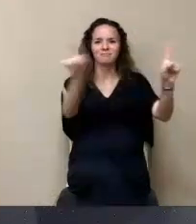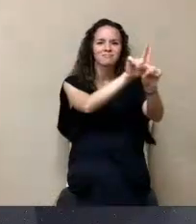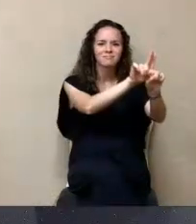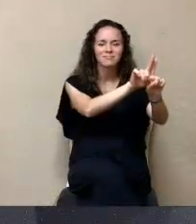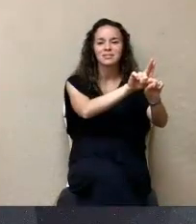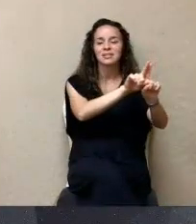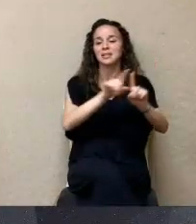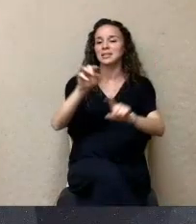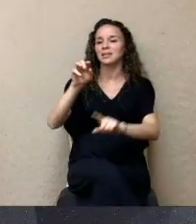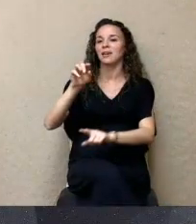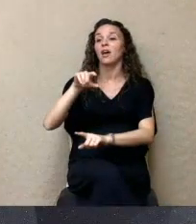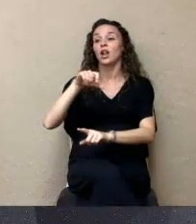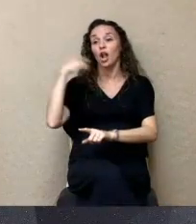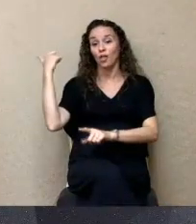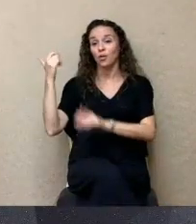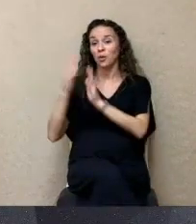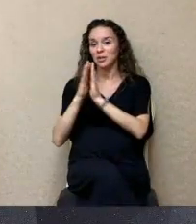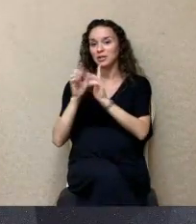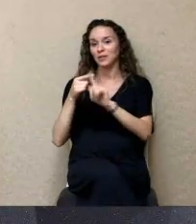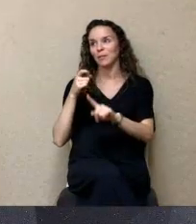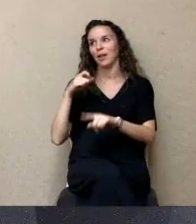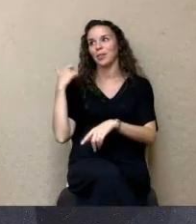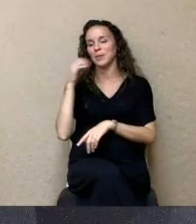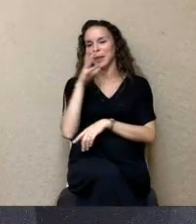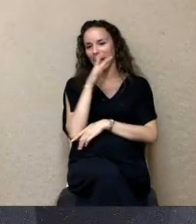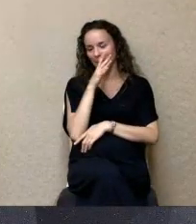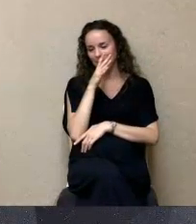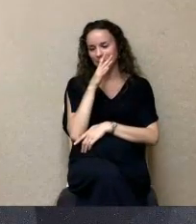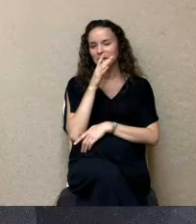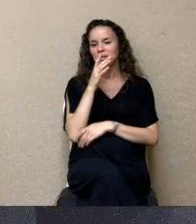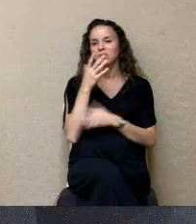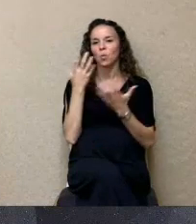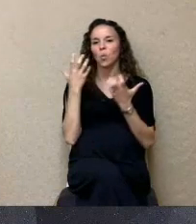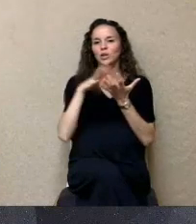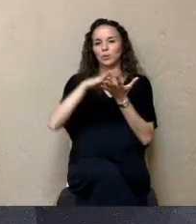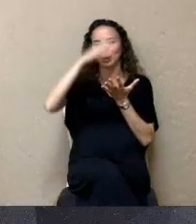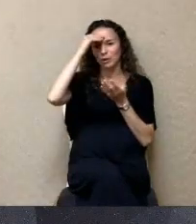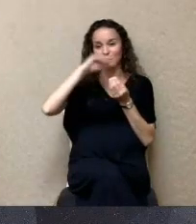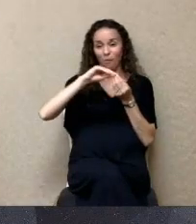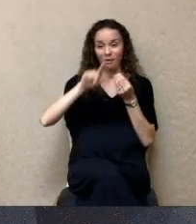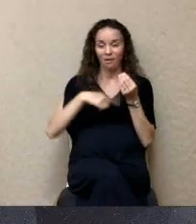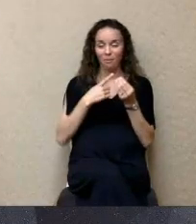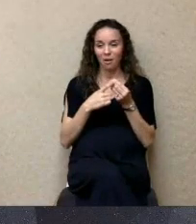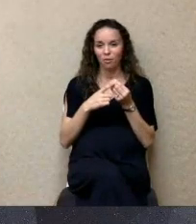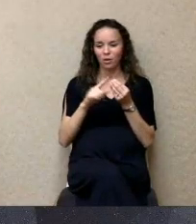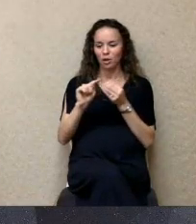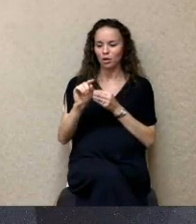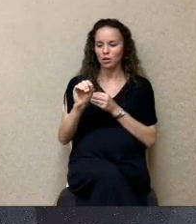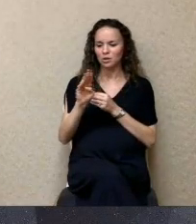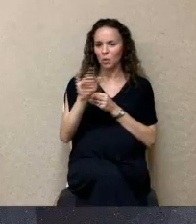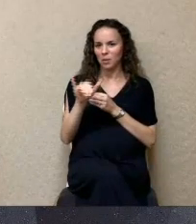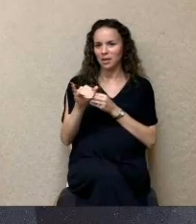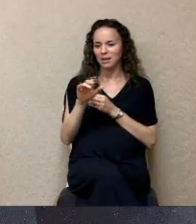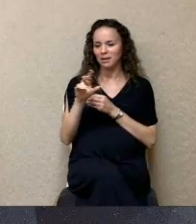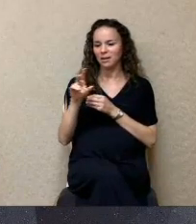And then Mike got another request from a mom who is trying to learn more about the Tobi and the Dynavax from a